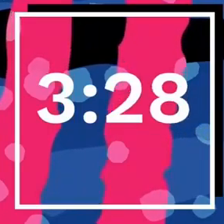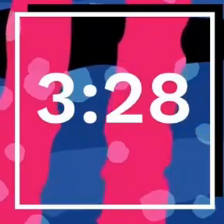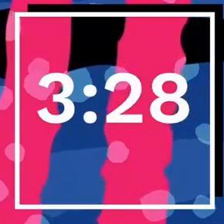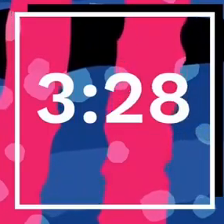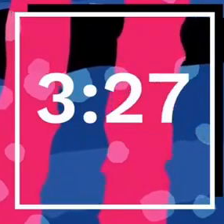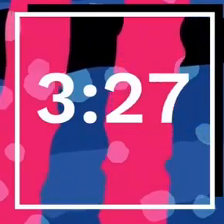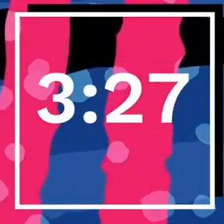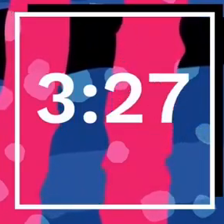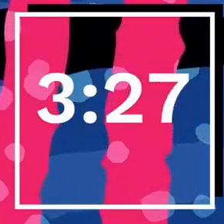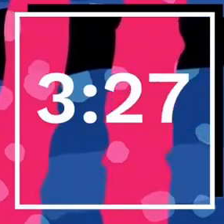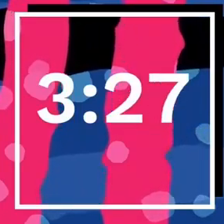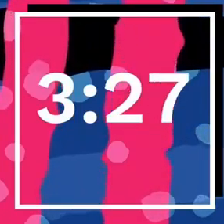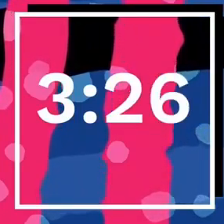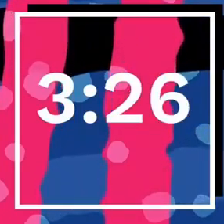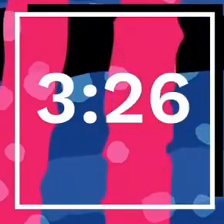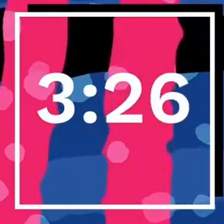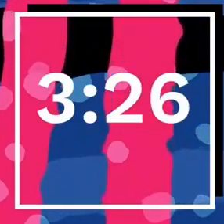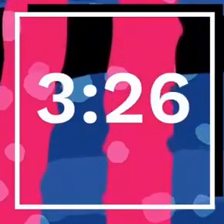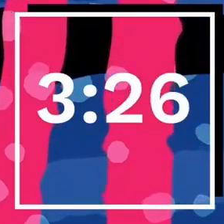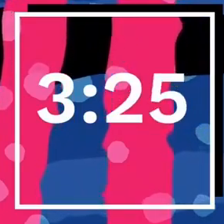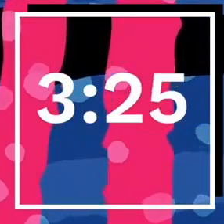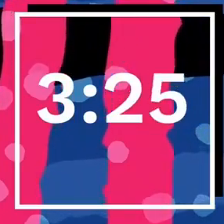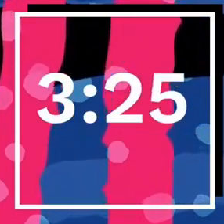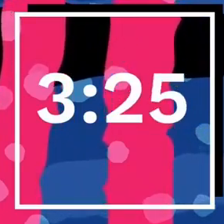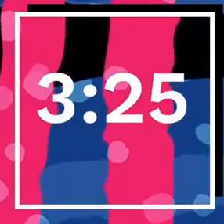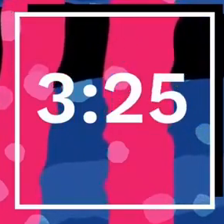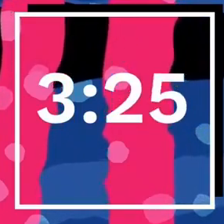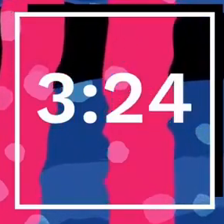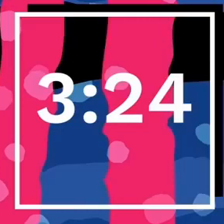UTILITIES AND WHAT WE WILL DO